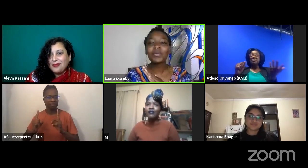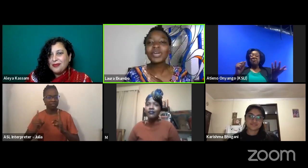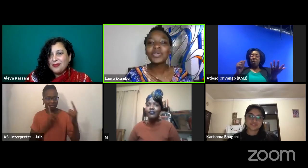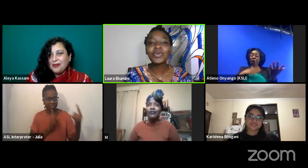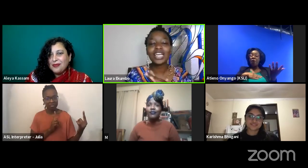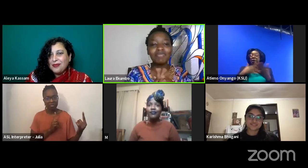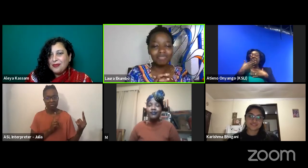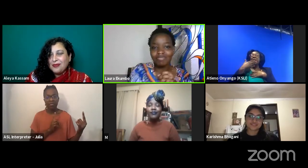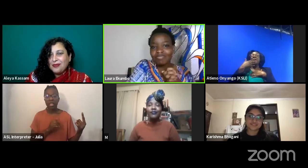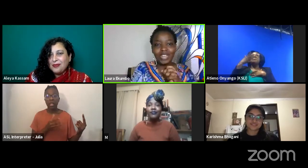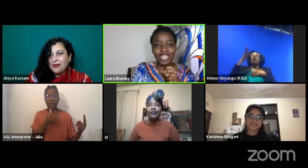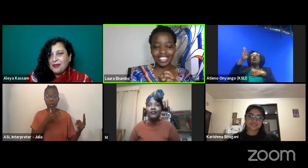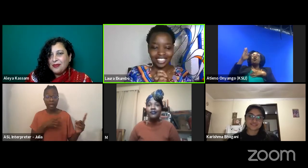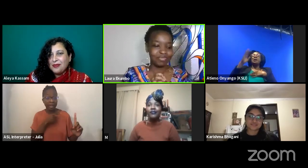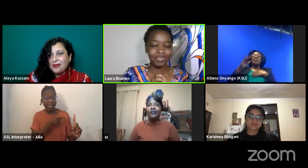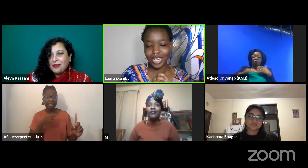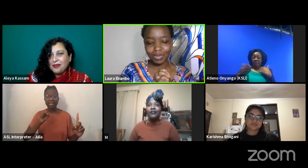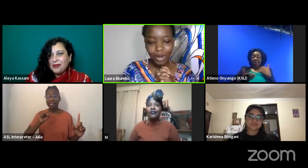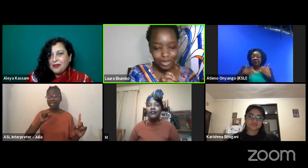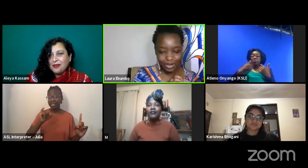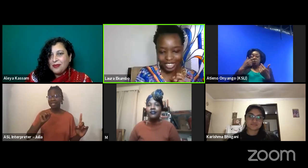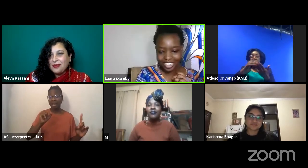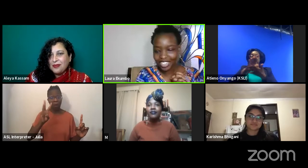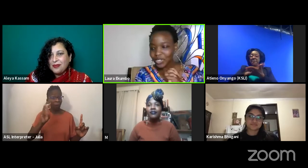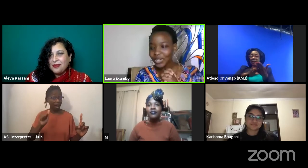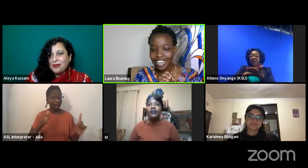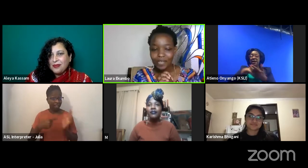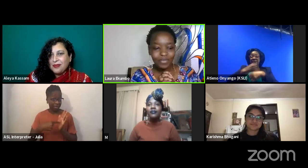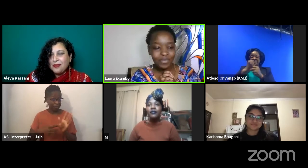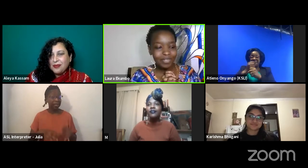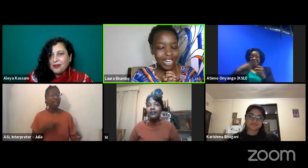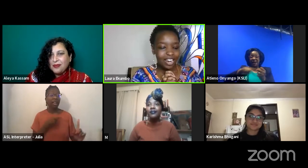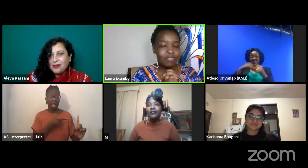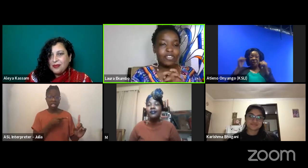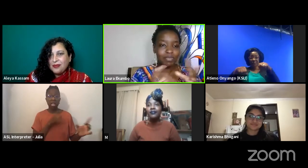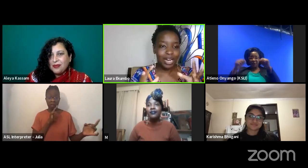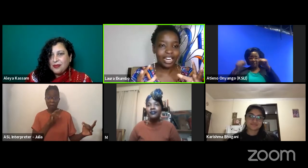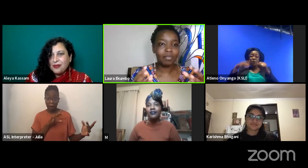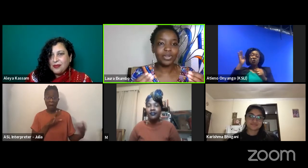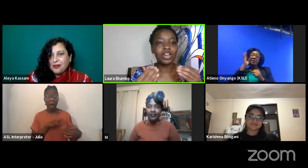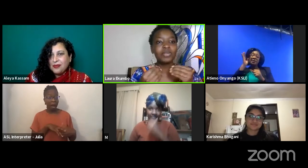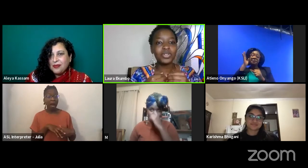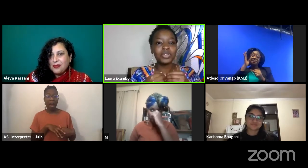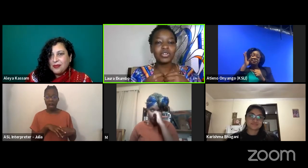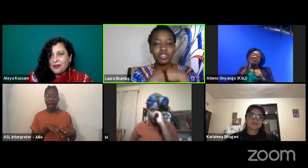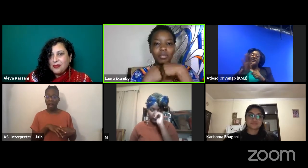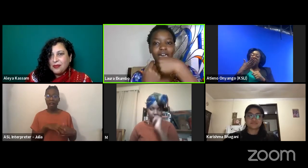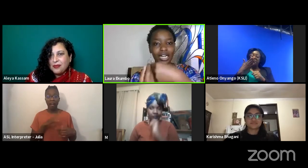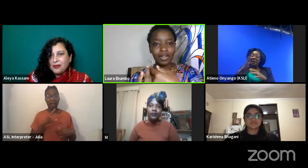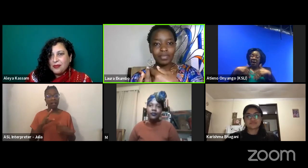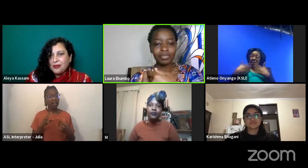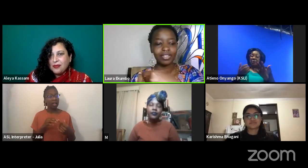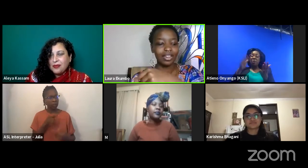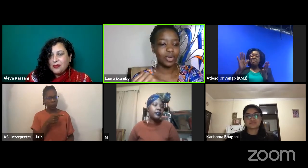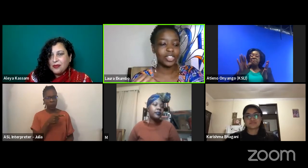the woman who has basically made us possible to hear feedback about our musical from her